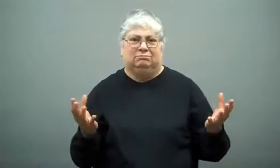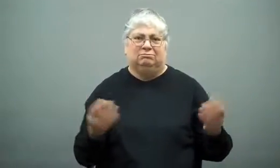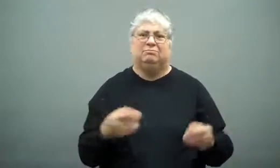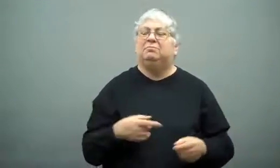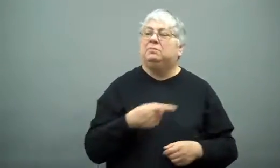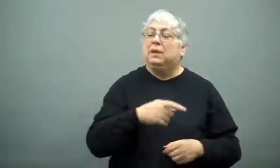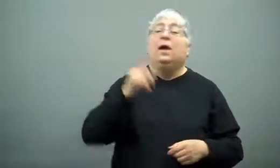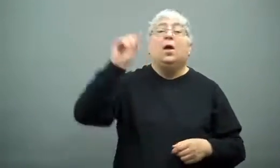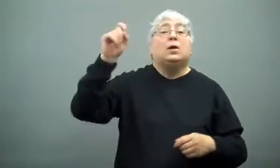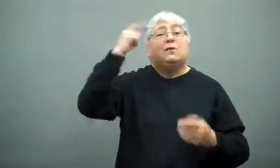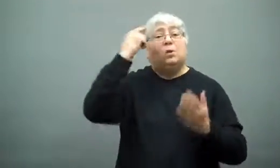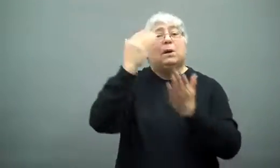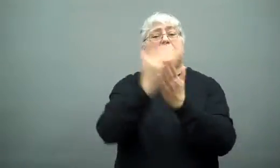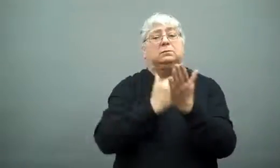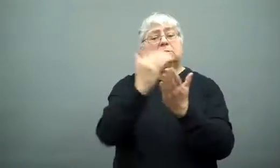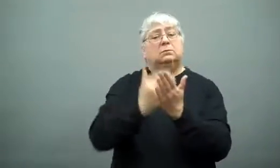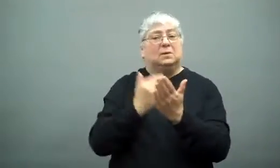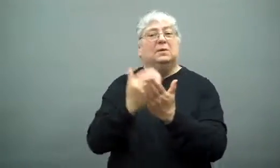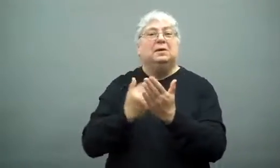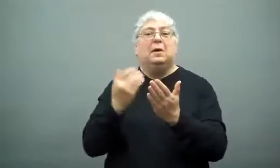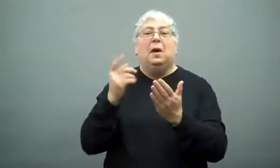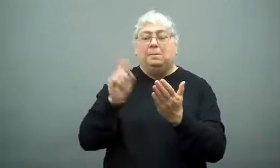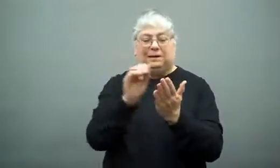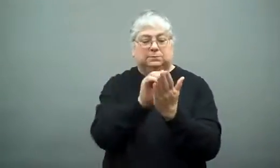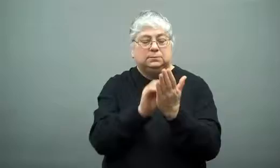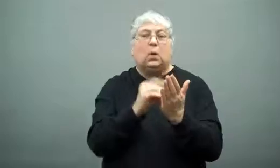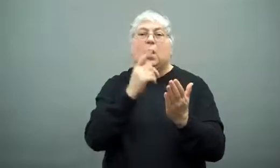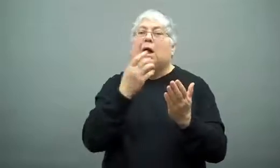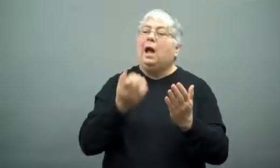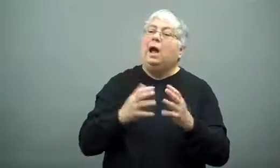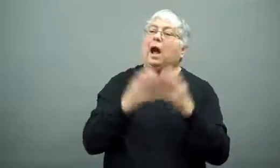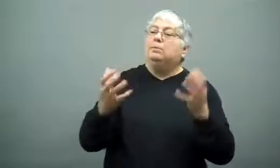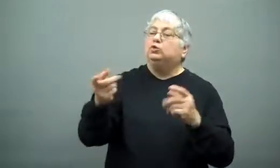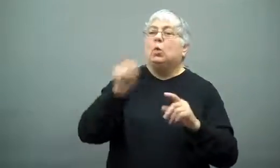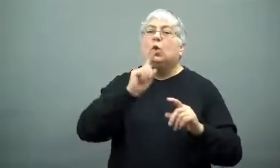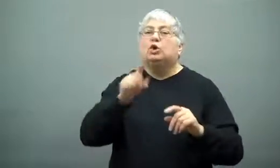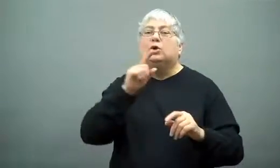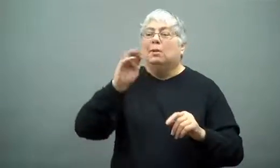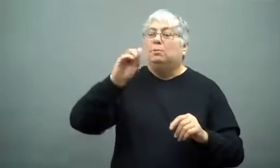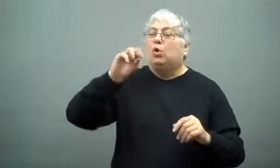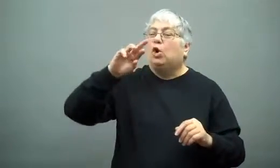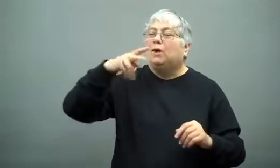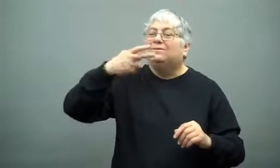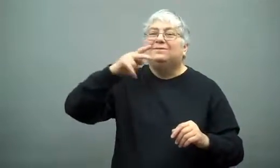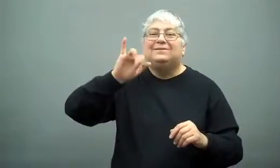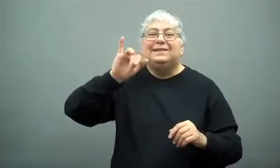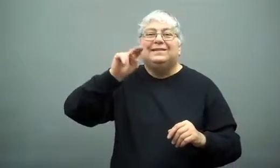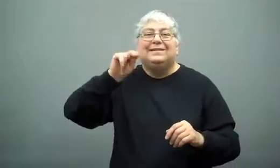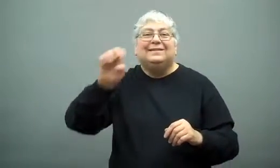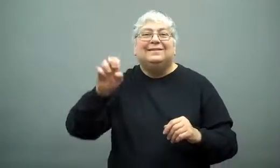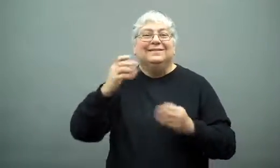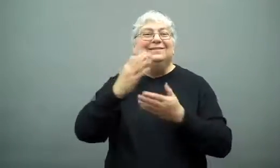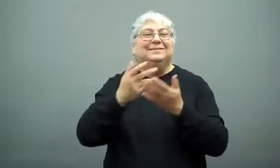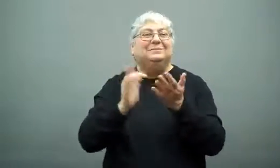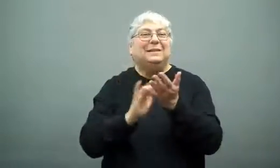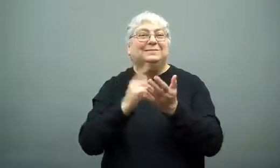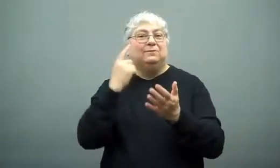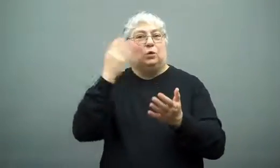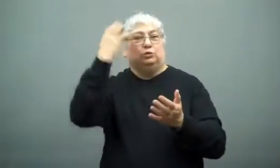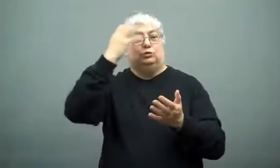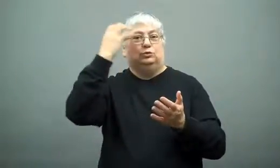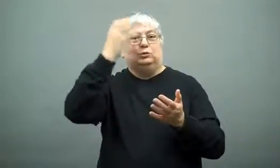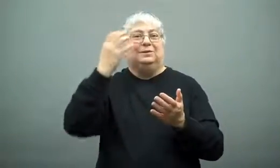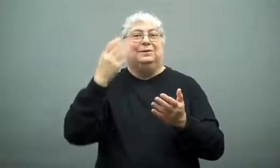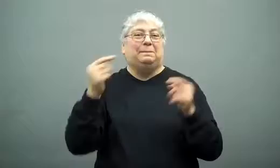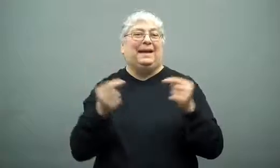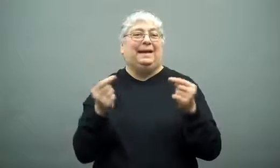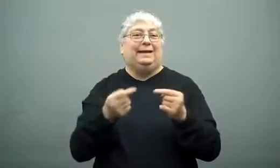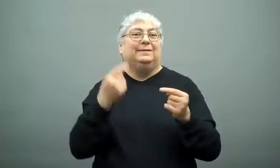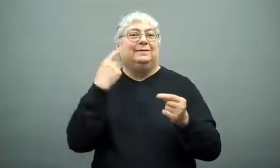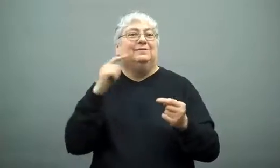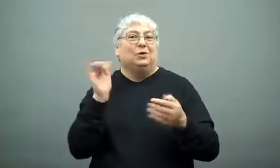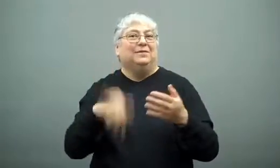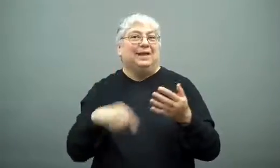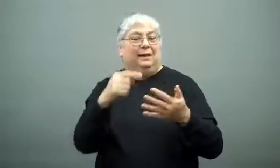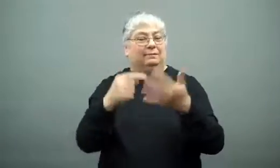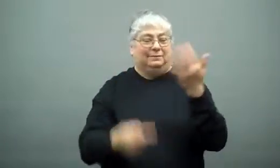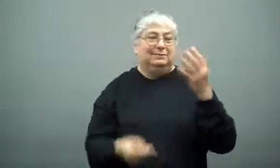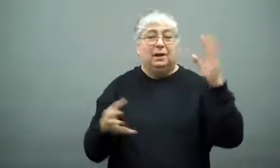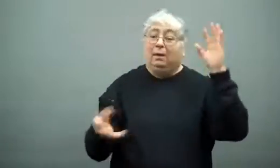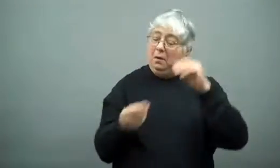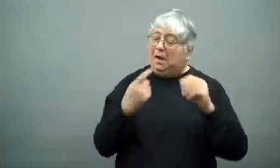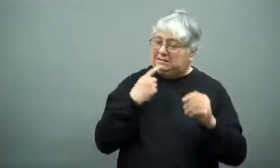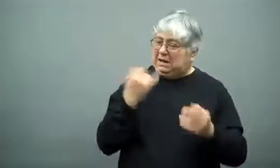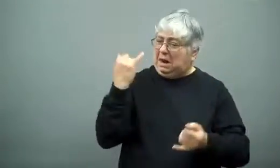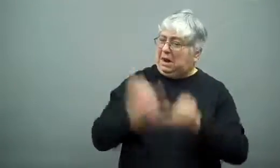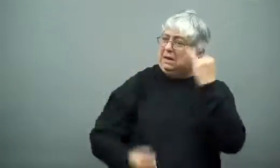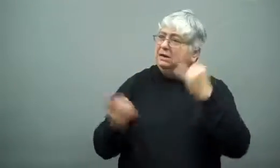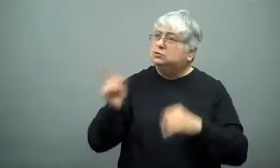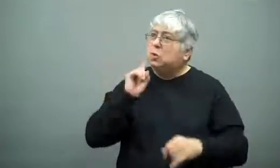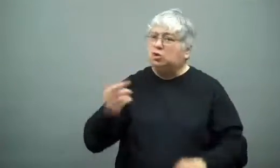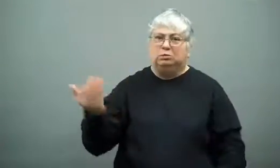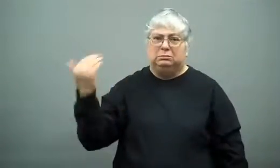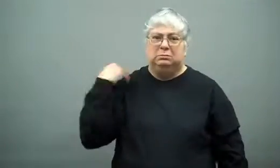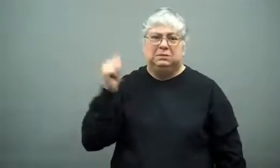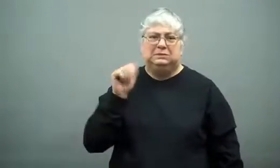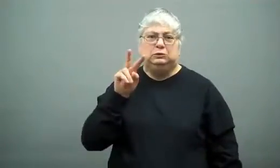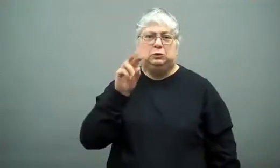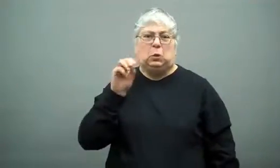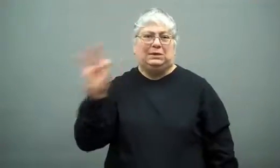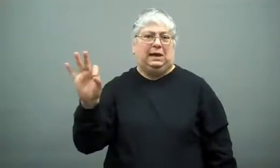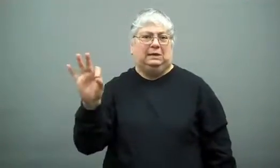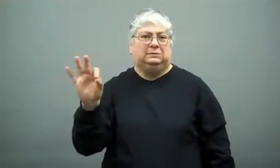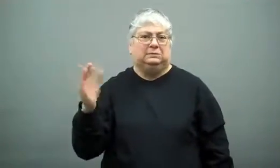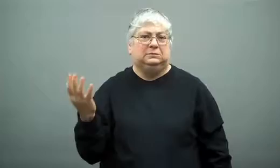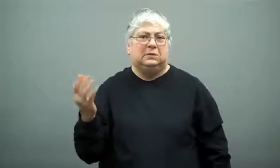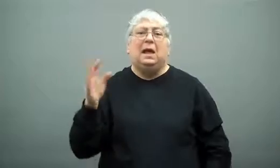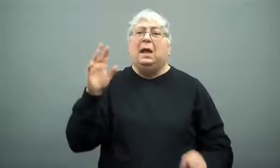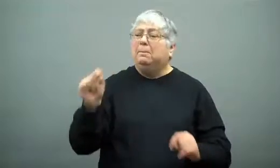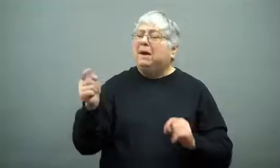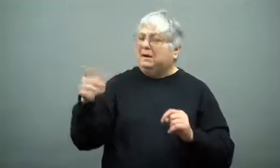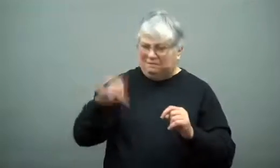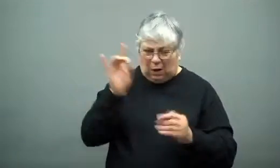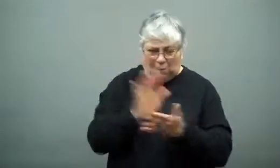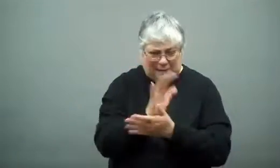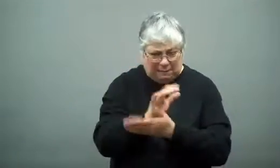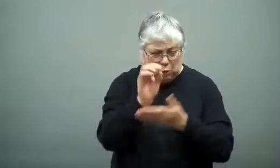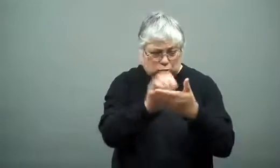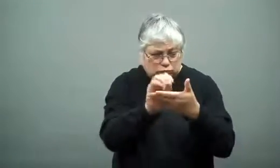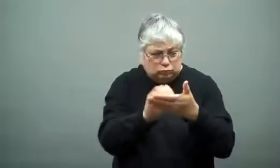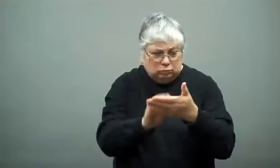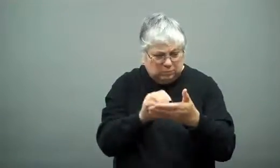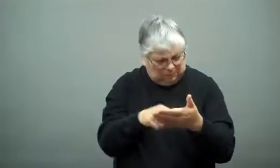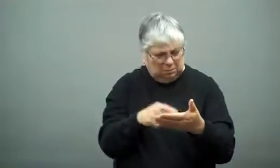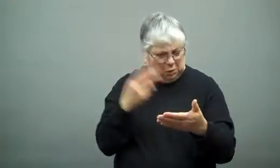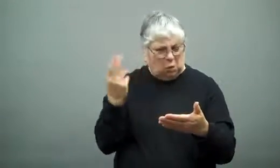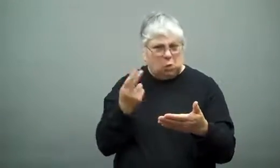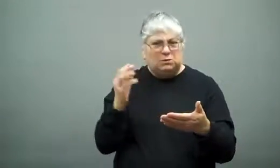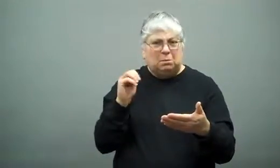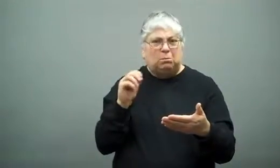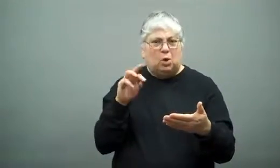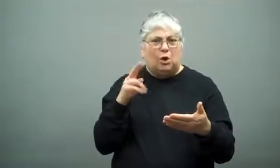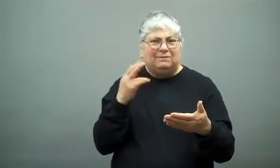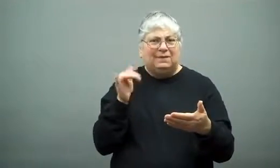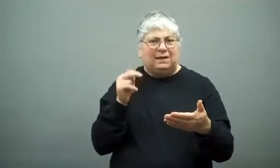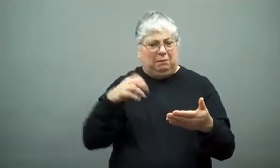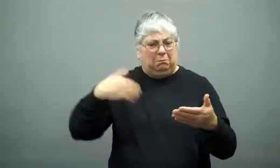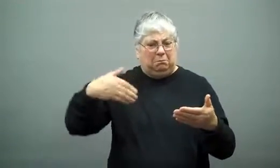Government records showed the last order for morphine was in 2009.